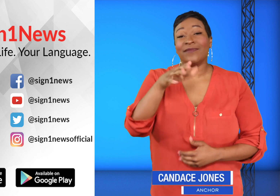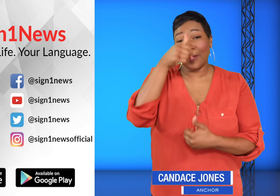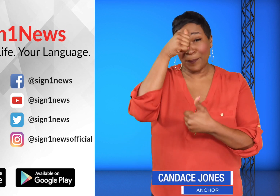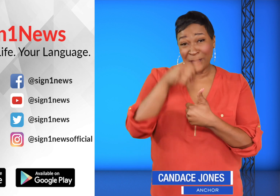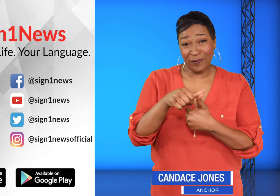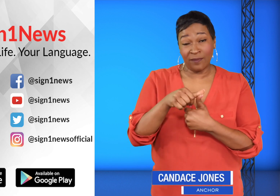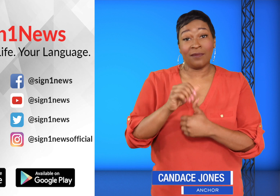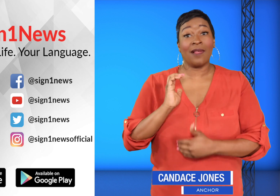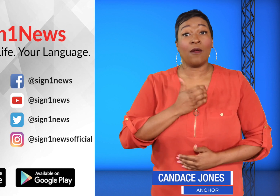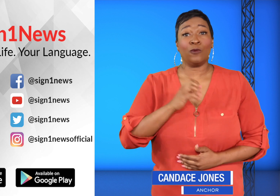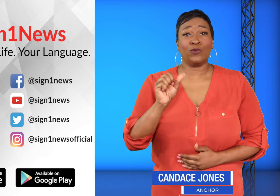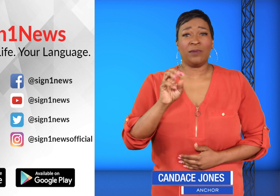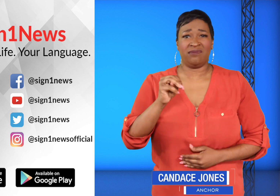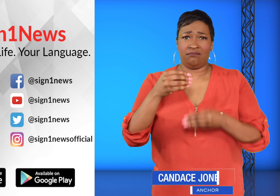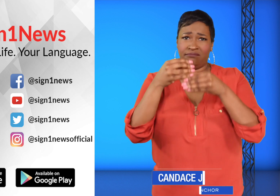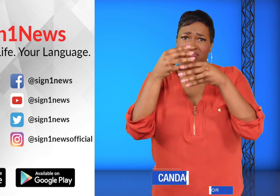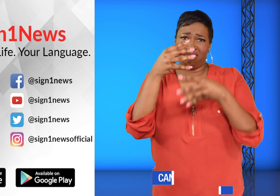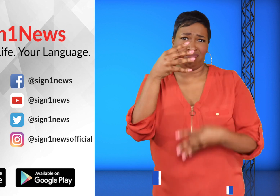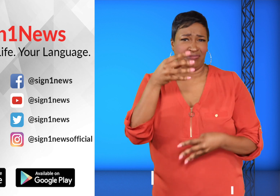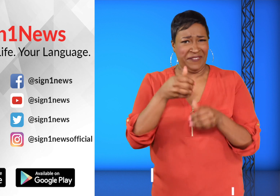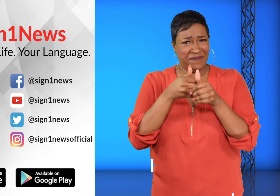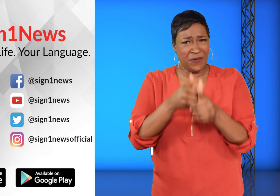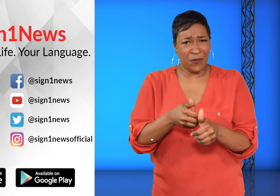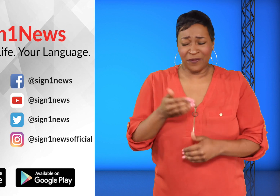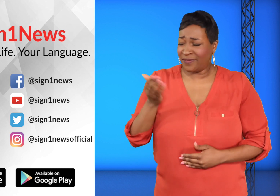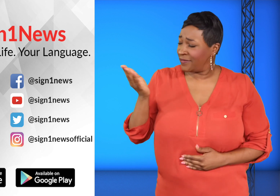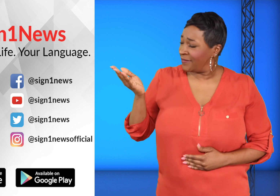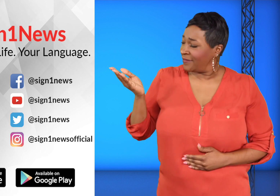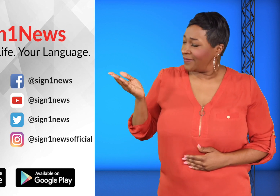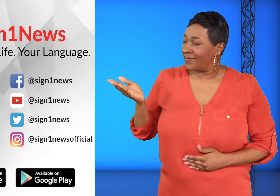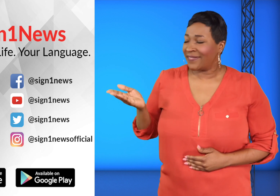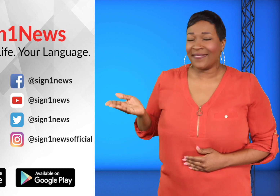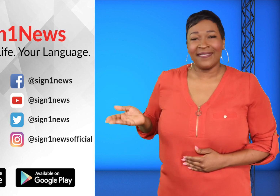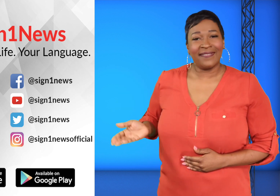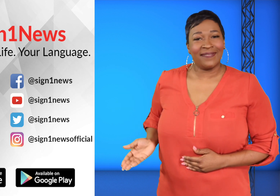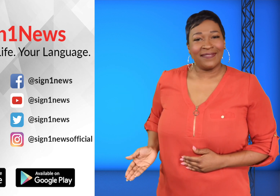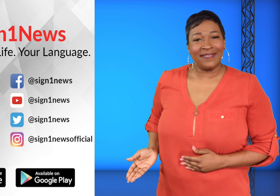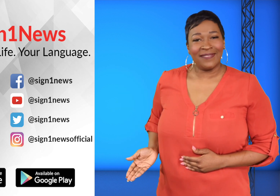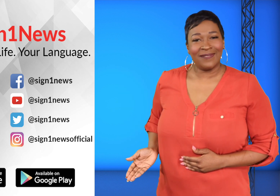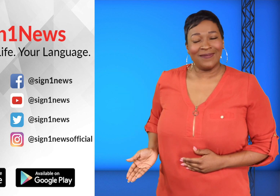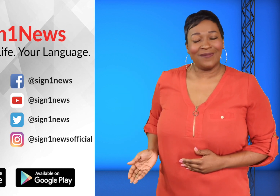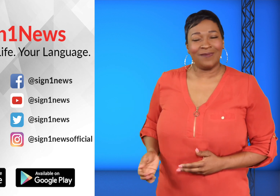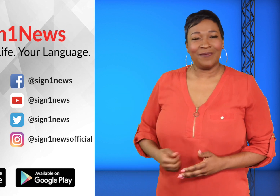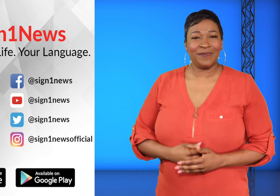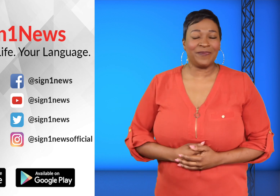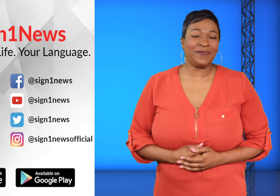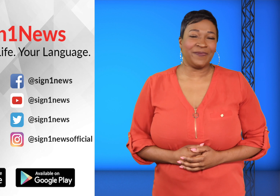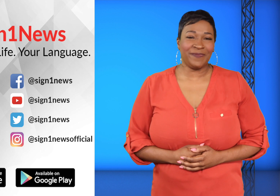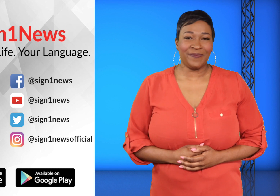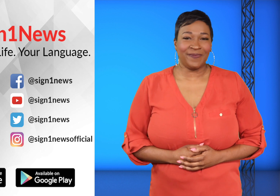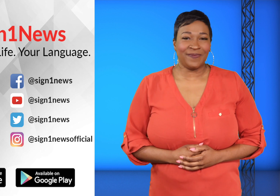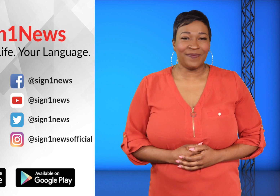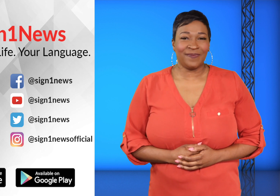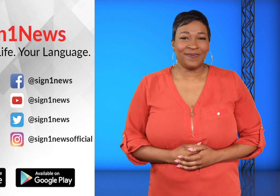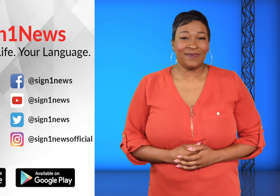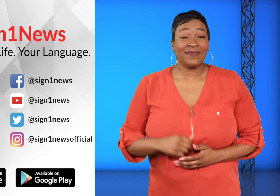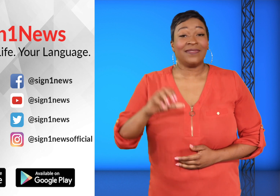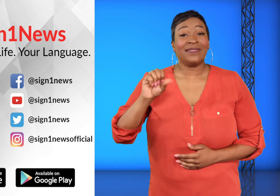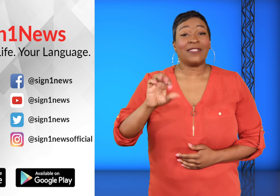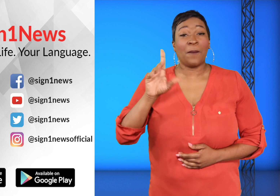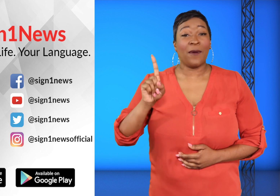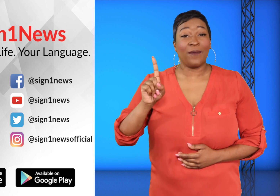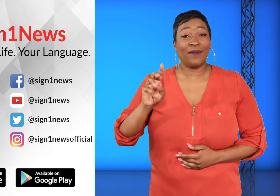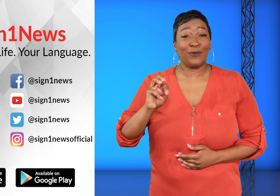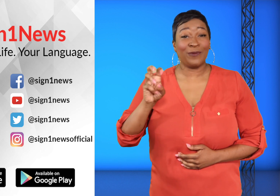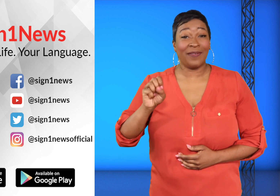Remember to follow us on all of our social media platforms and be sure to download our